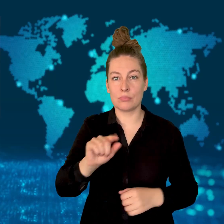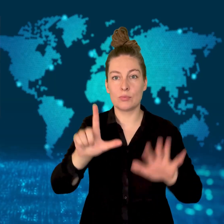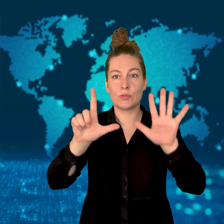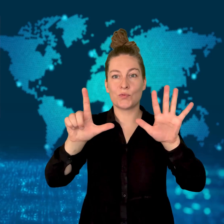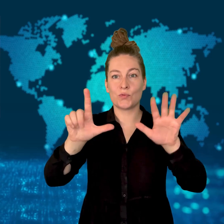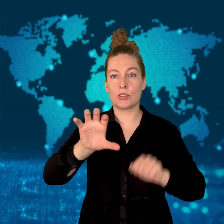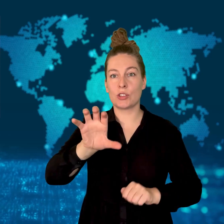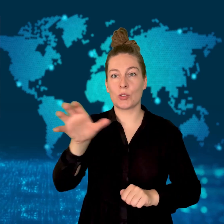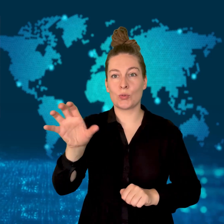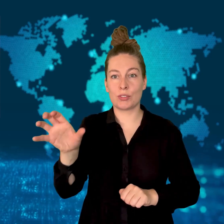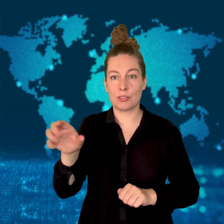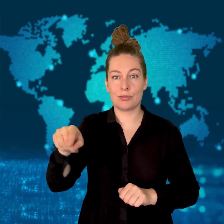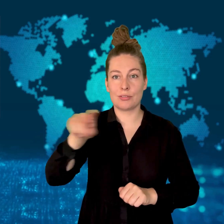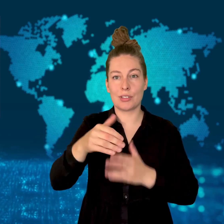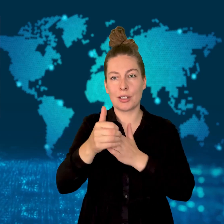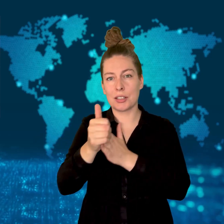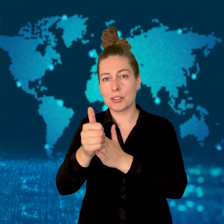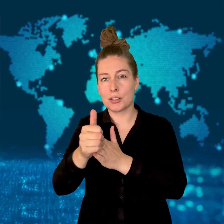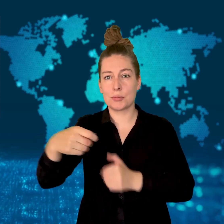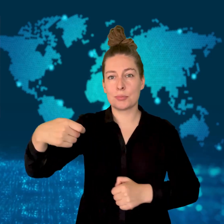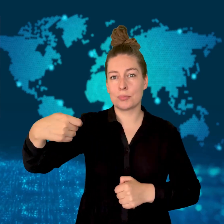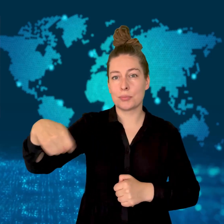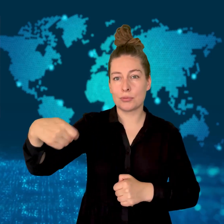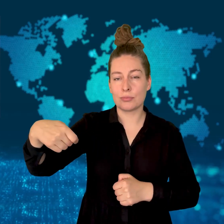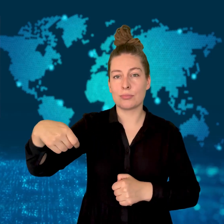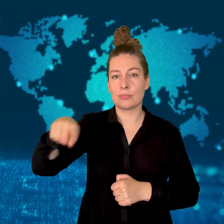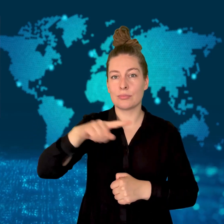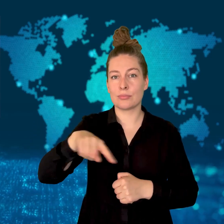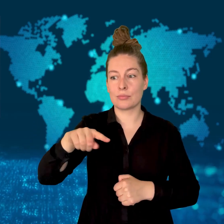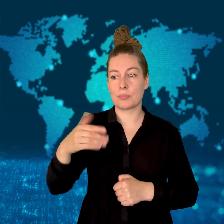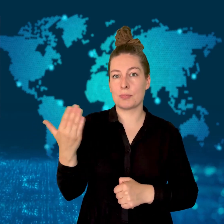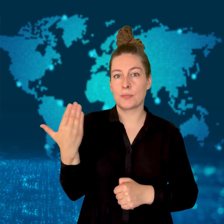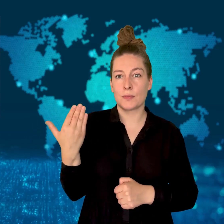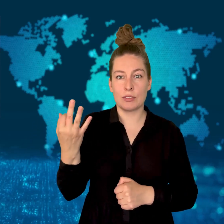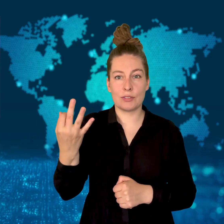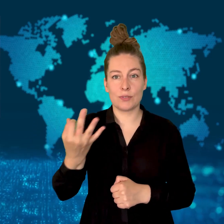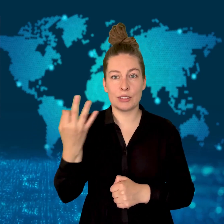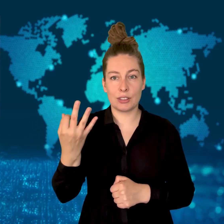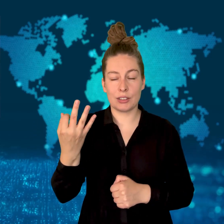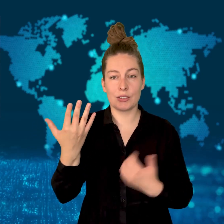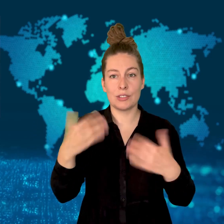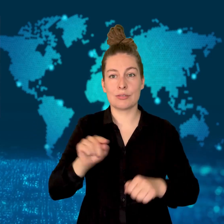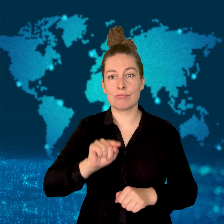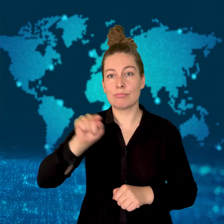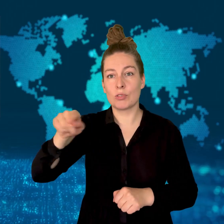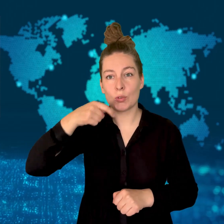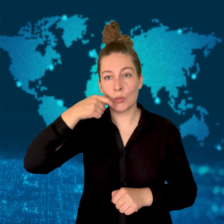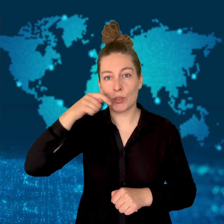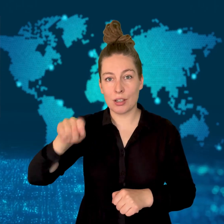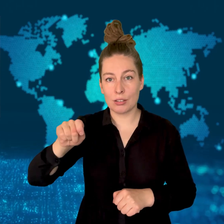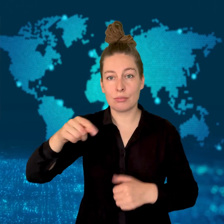and to Russia on Saturday in a "peace mission" to end an invasion in Ukraine.